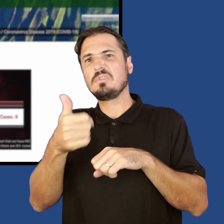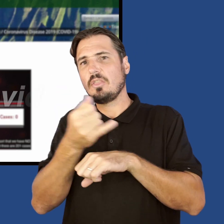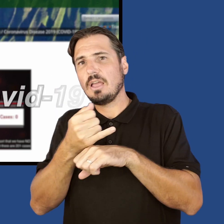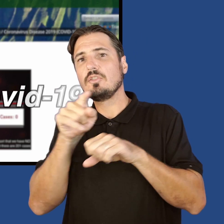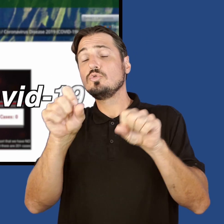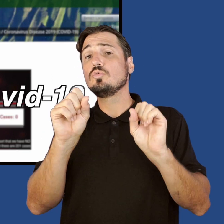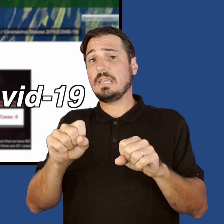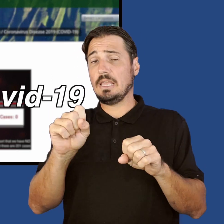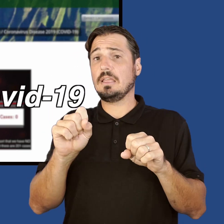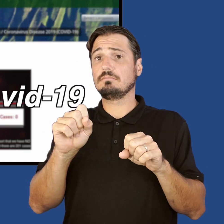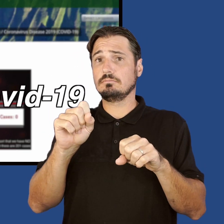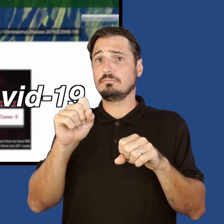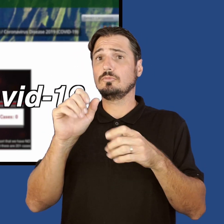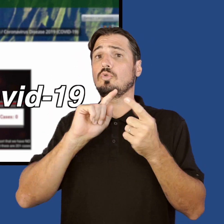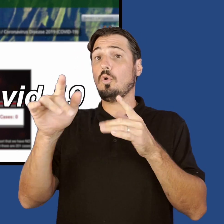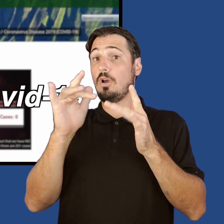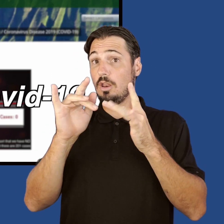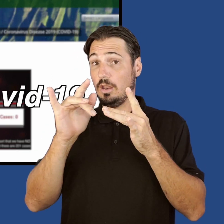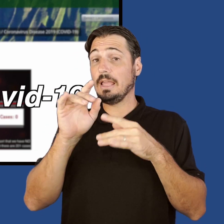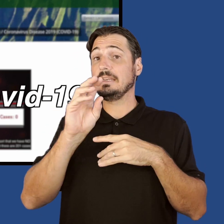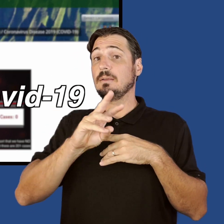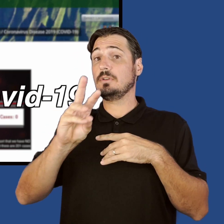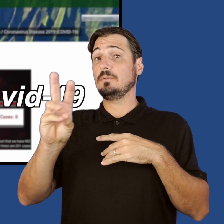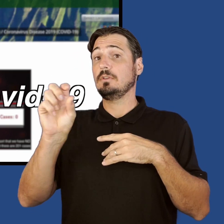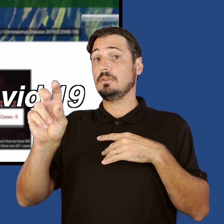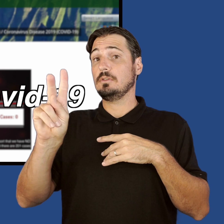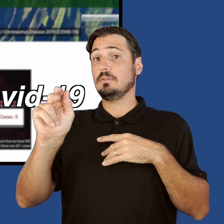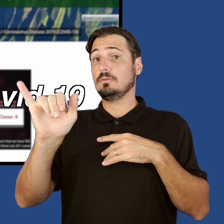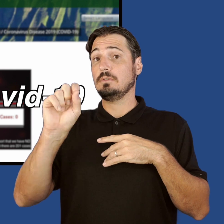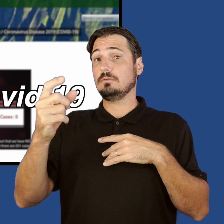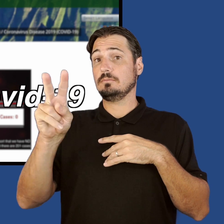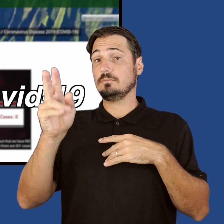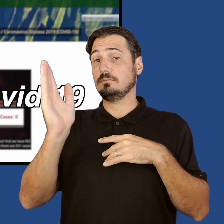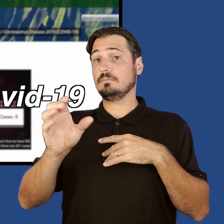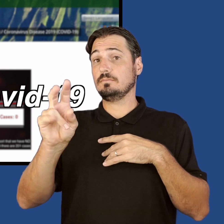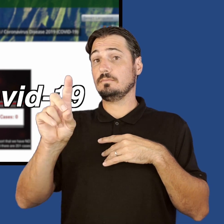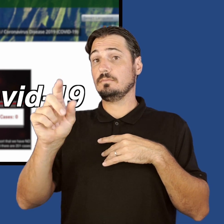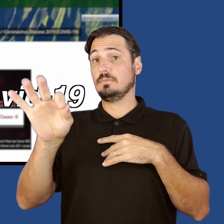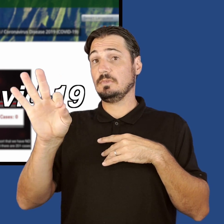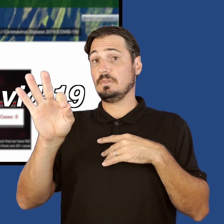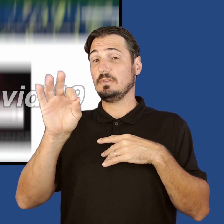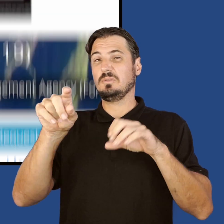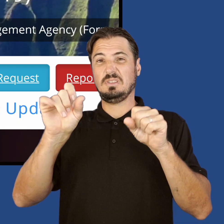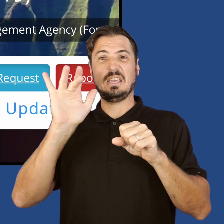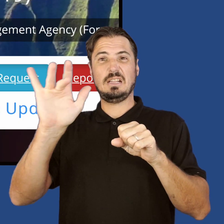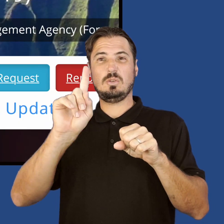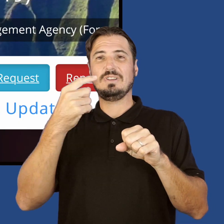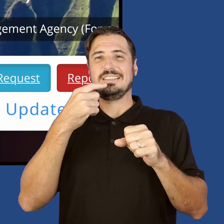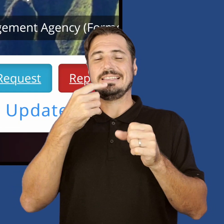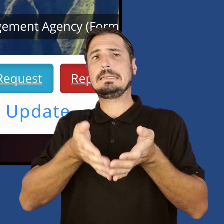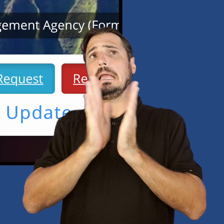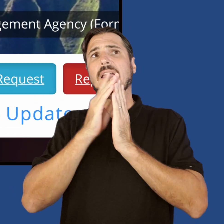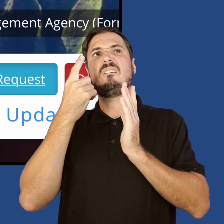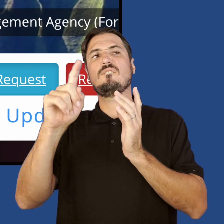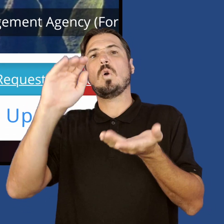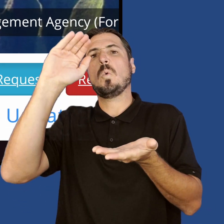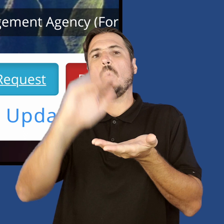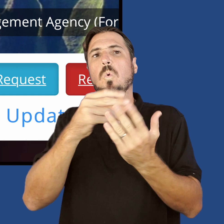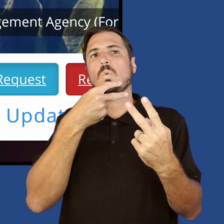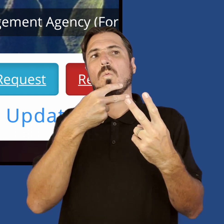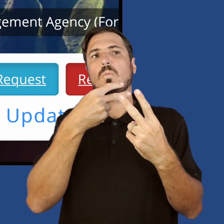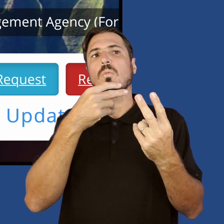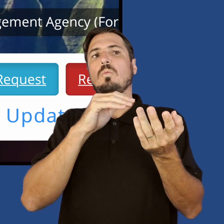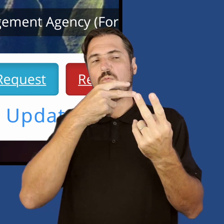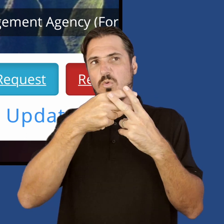application online by visiting www.kauai.gov/COVID-19 and click on the ‘modified quarantine request’ button at the top of the page.